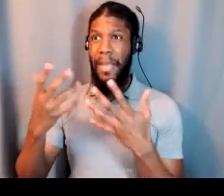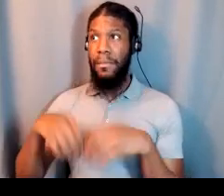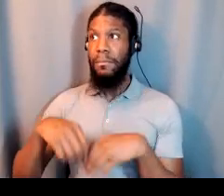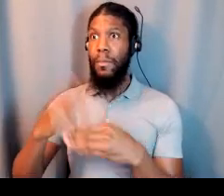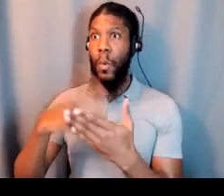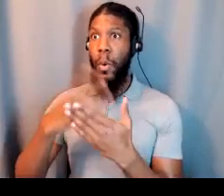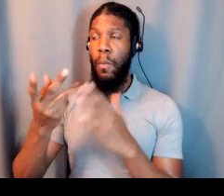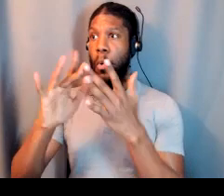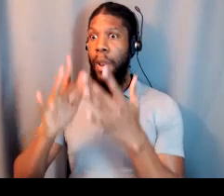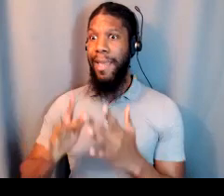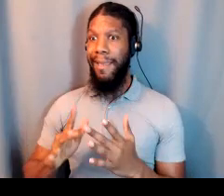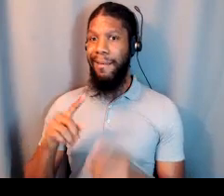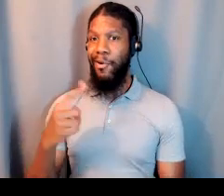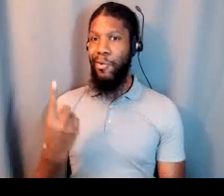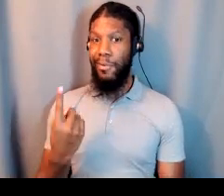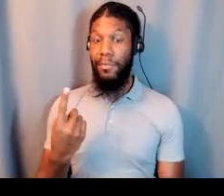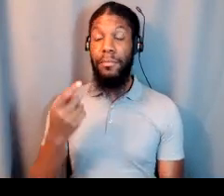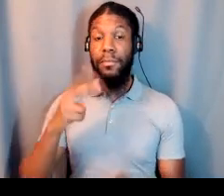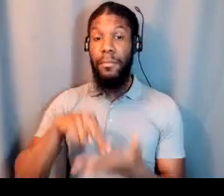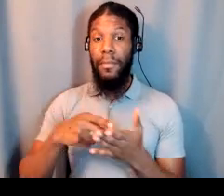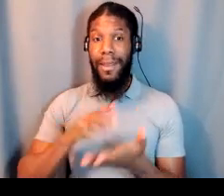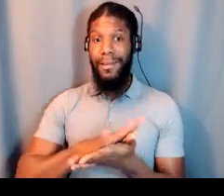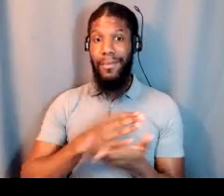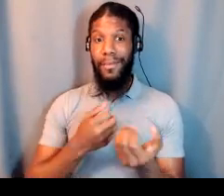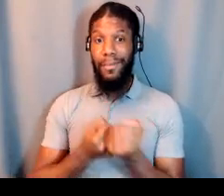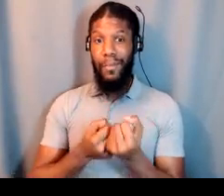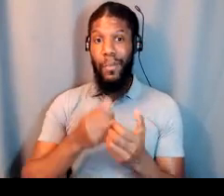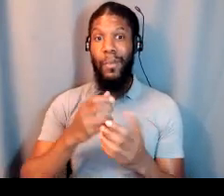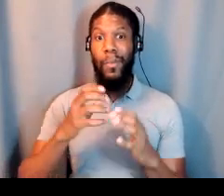many of the academic support programs also have purely online arms.